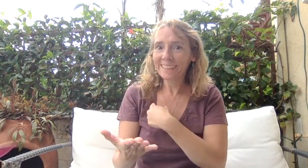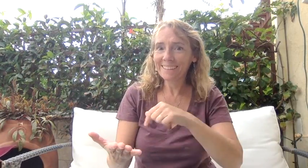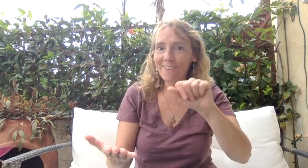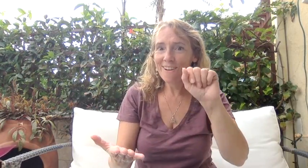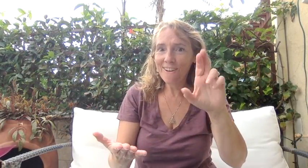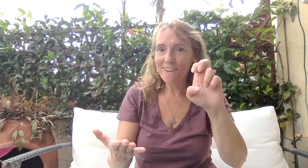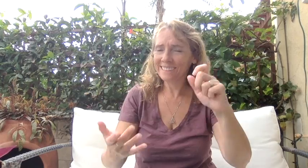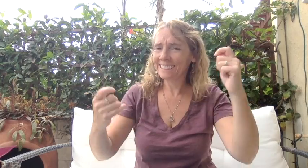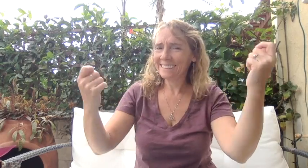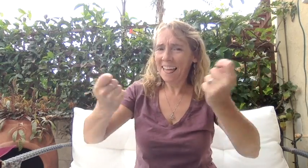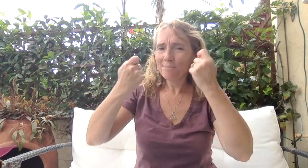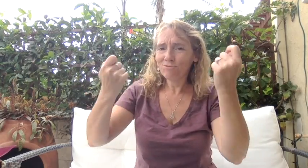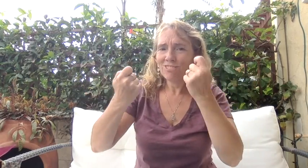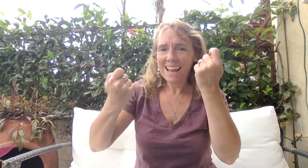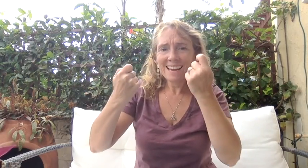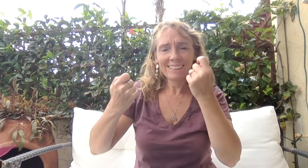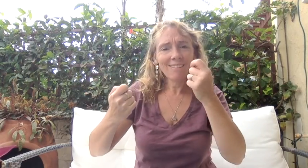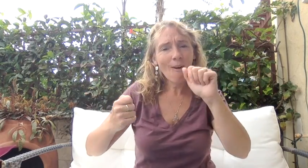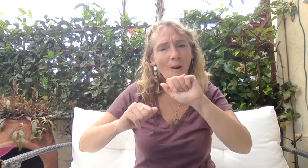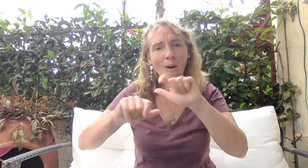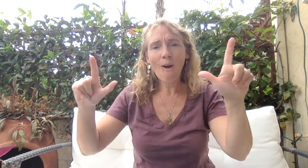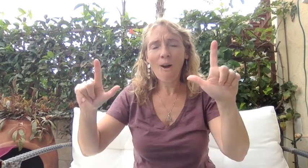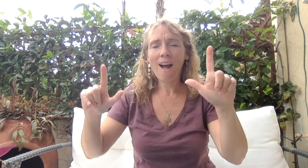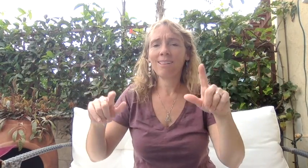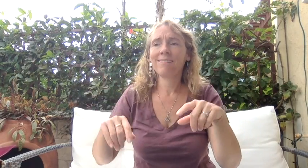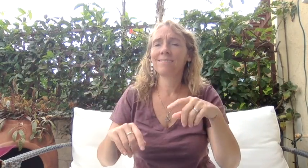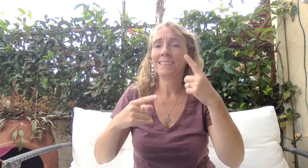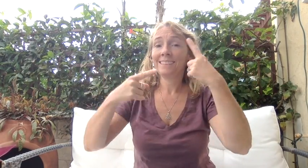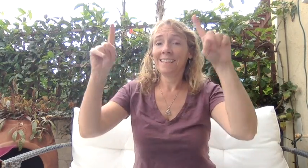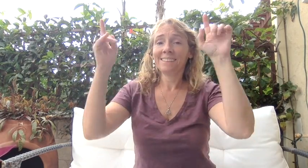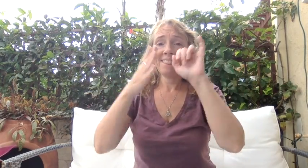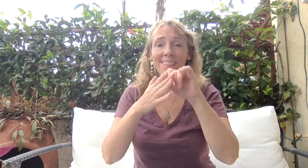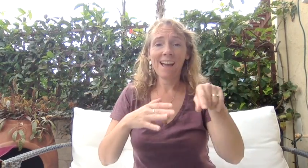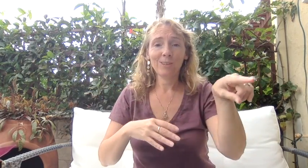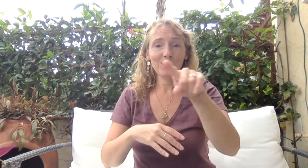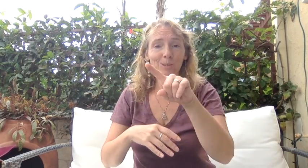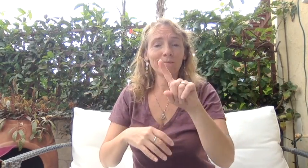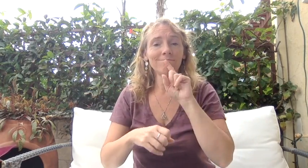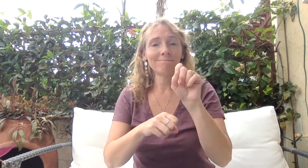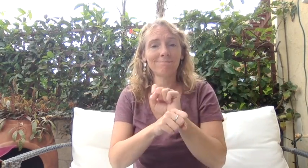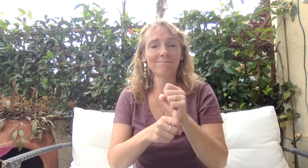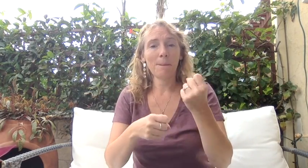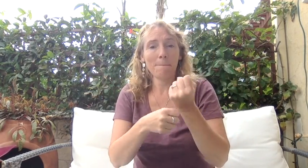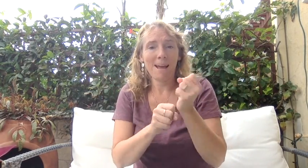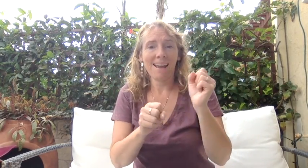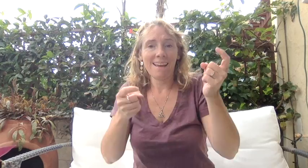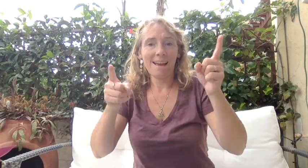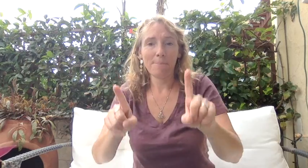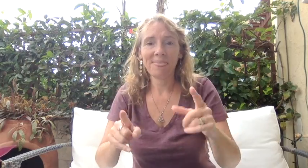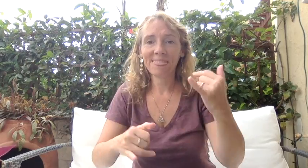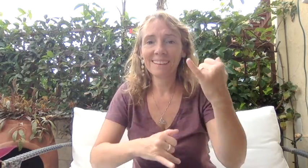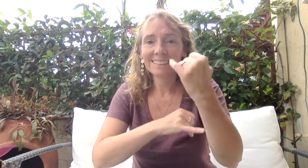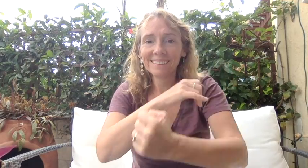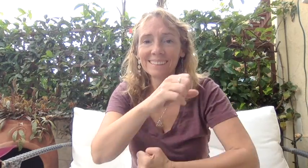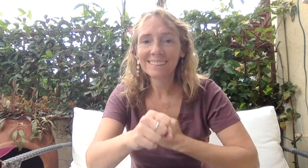So here we are celebrating all of the successes that you made happen this year.